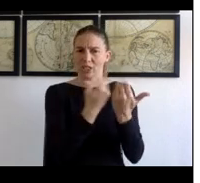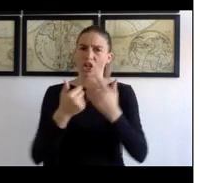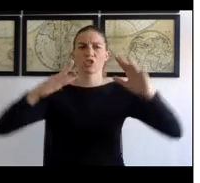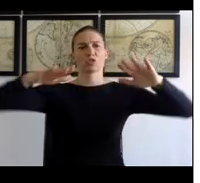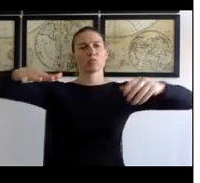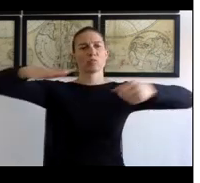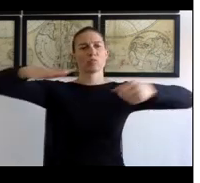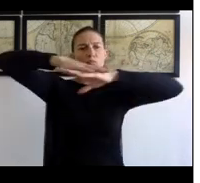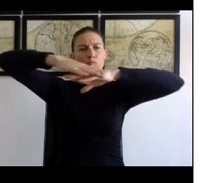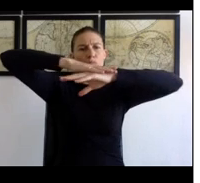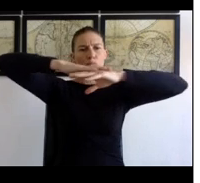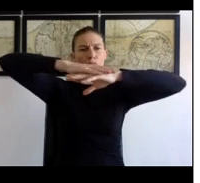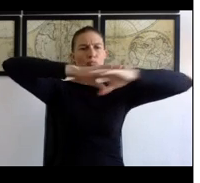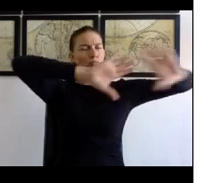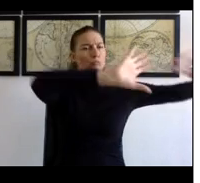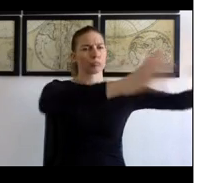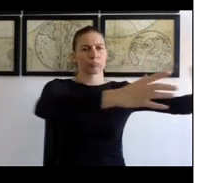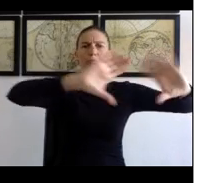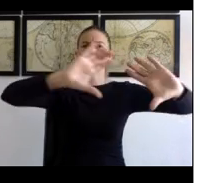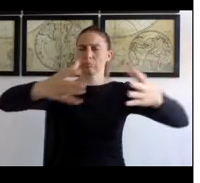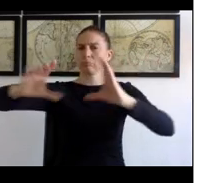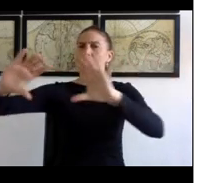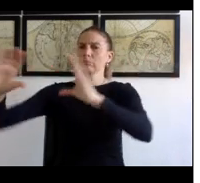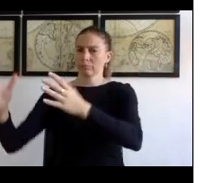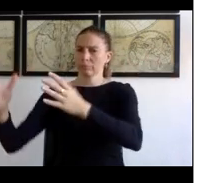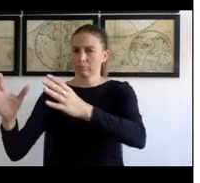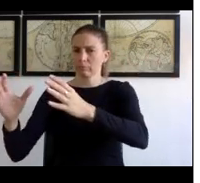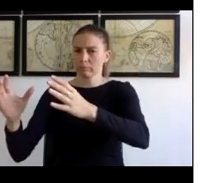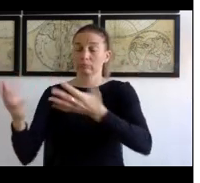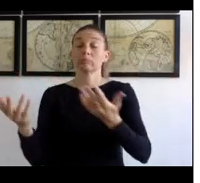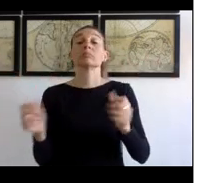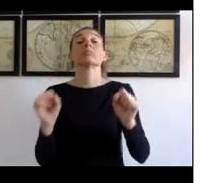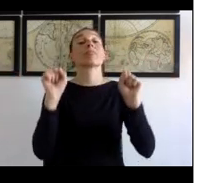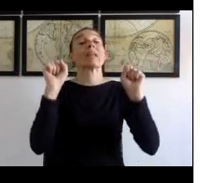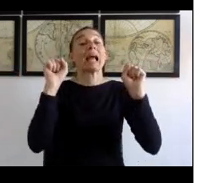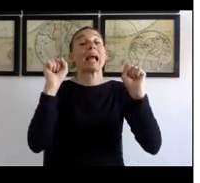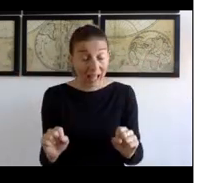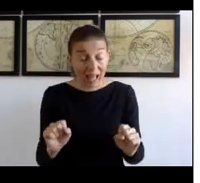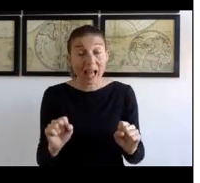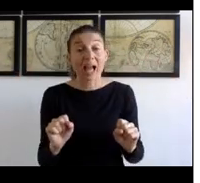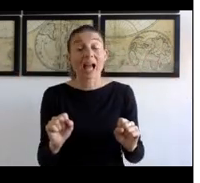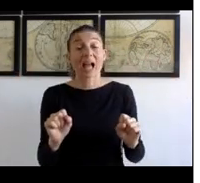But populations censuses could be used to make the additional disaggregation